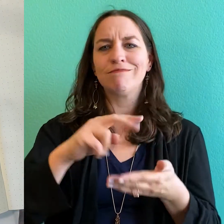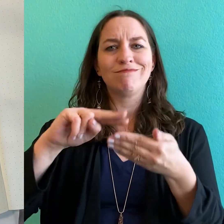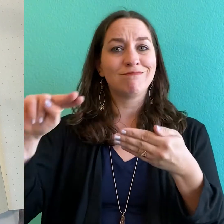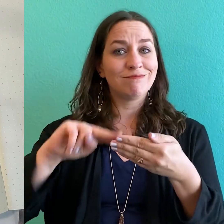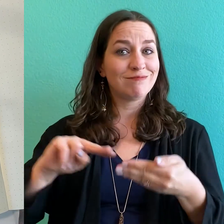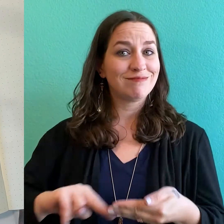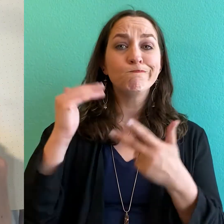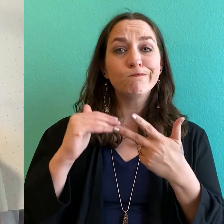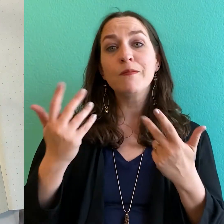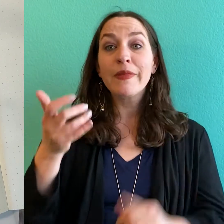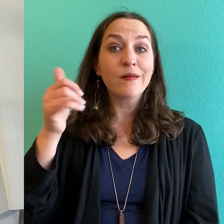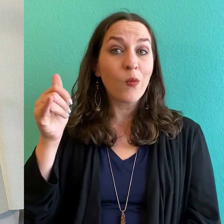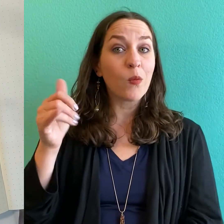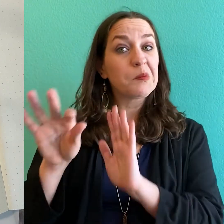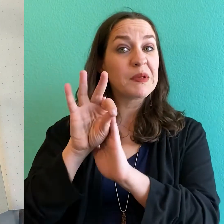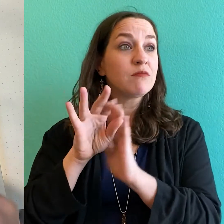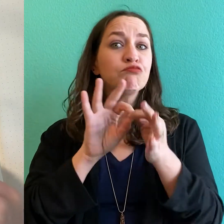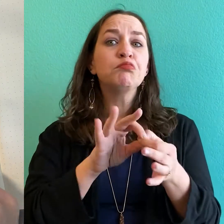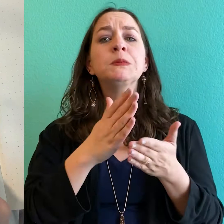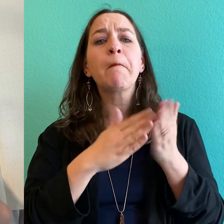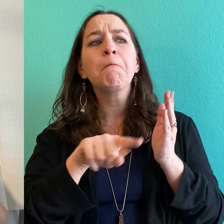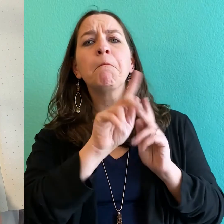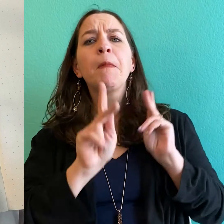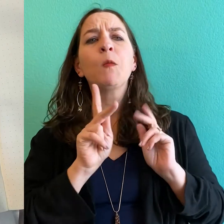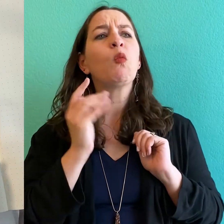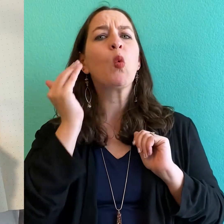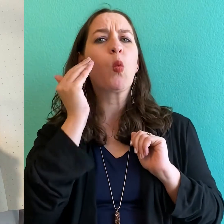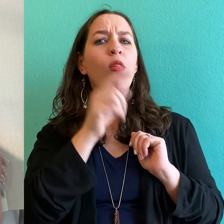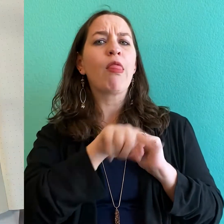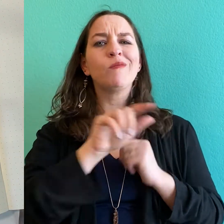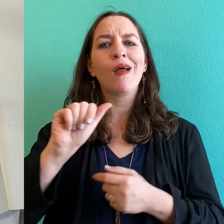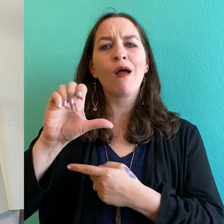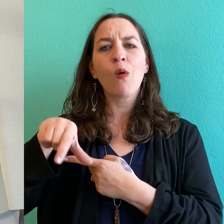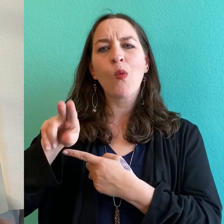And then I'm going to use yellow for maybe acquaintances, people that I might see